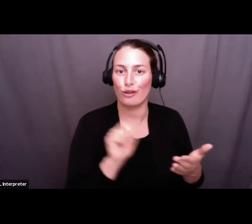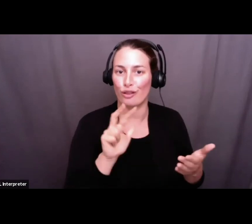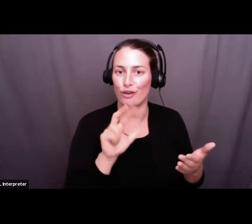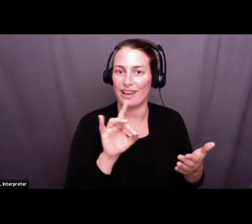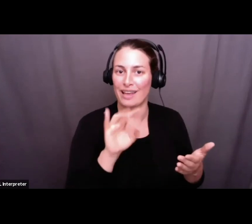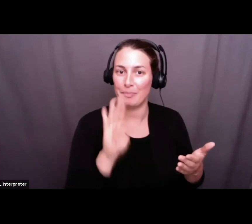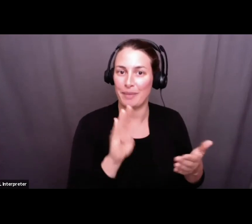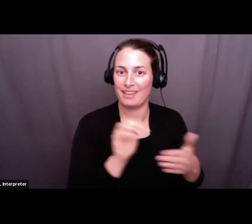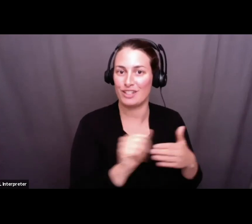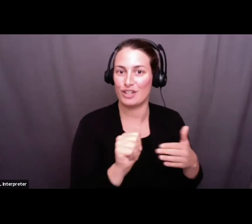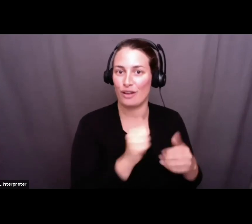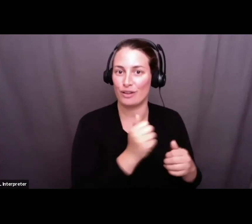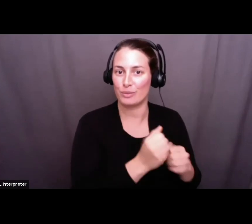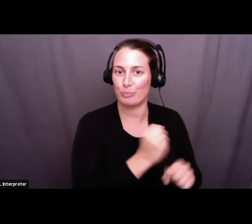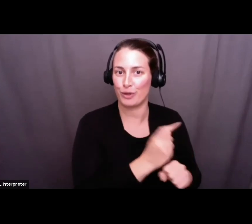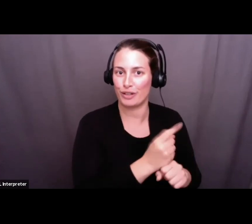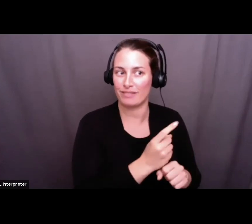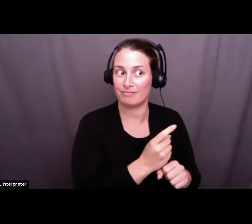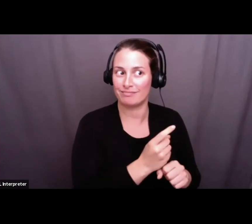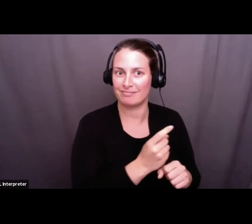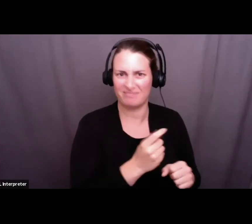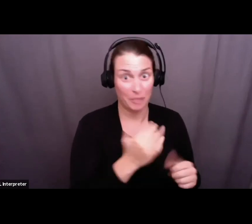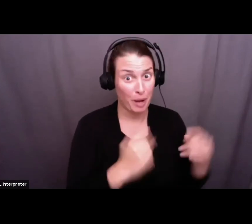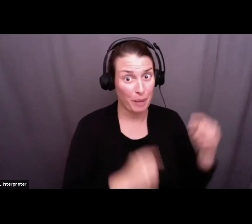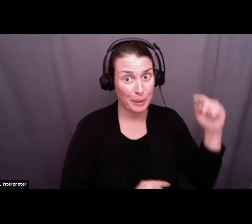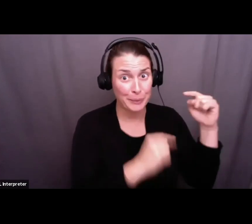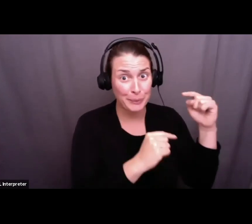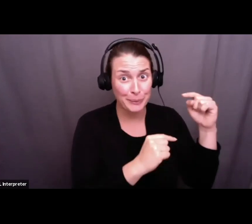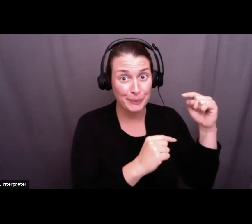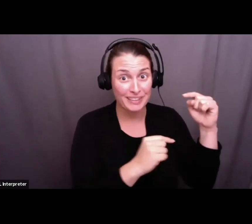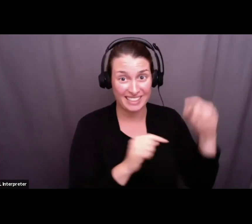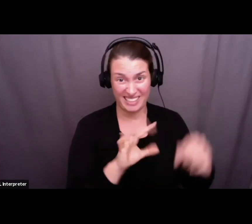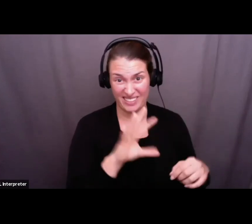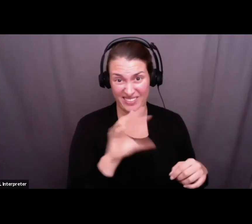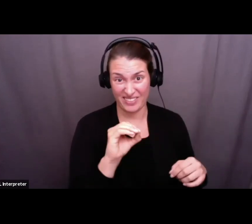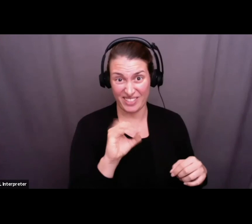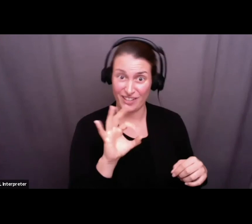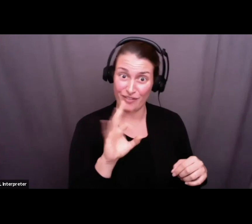Fortune 100 if not the Fortune 50. So if you want to think about it that way, the NIH is